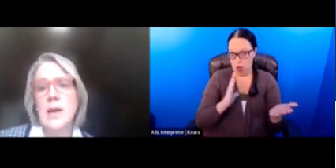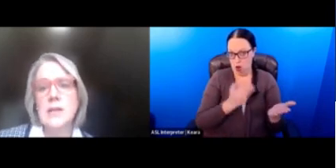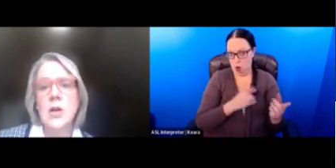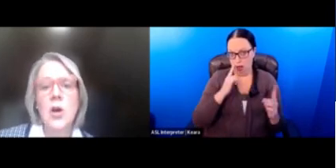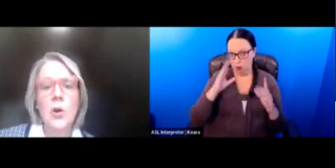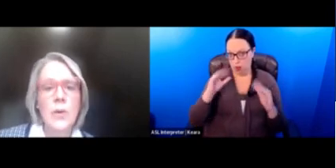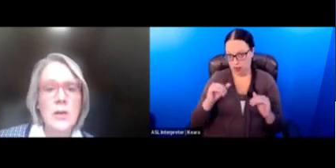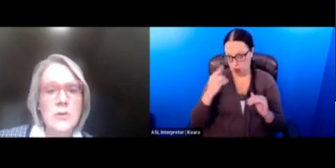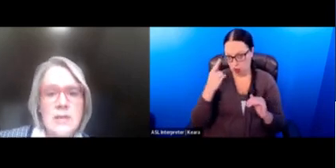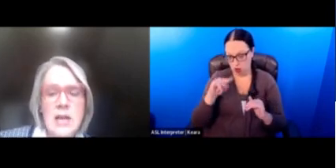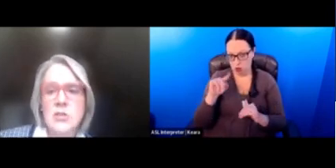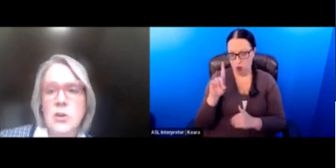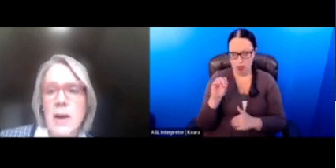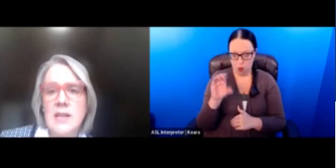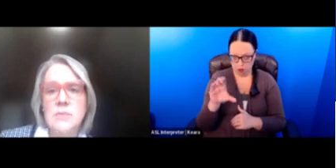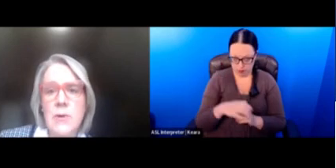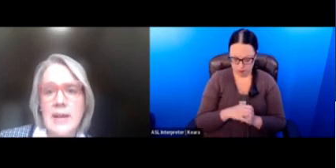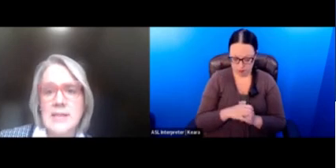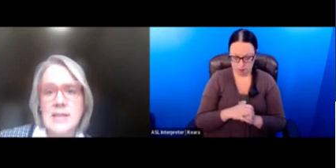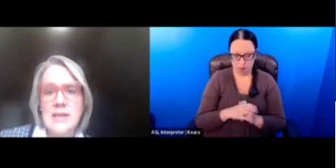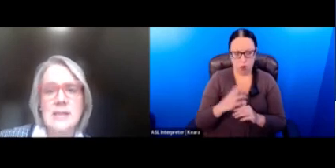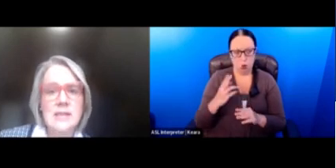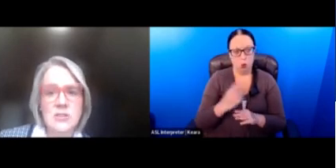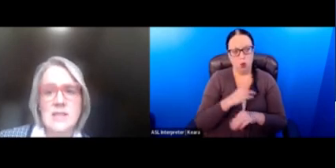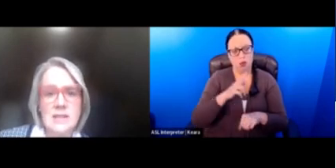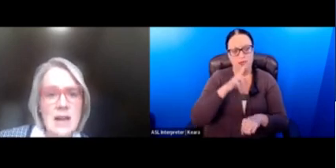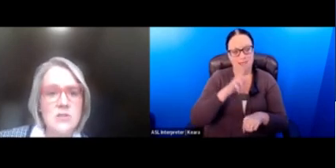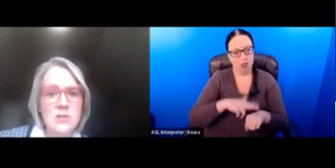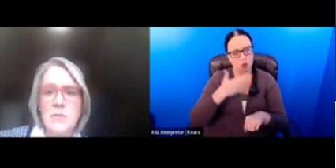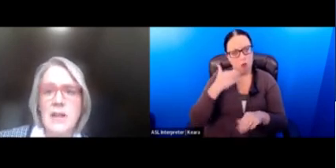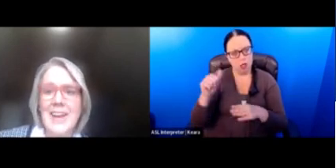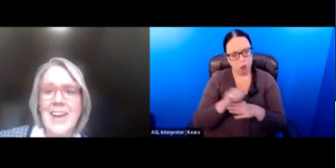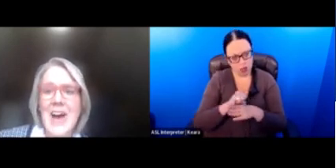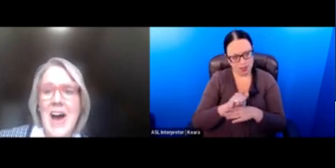Committee for Quality Assurance Standards for long term services